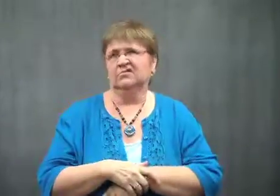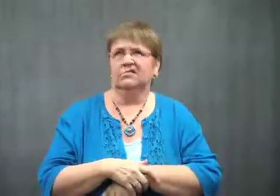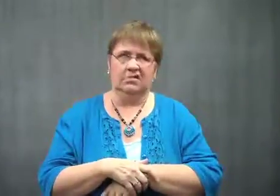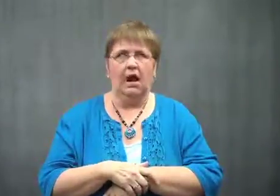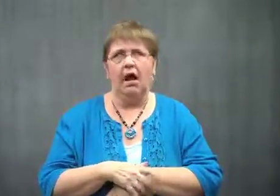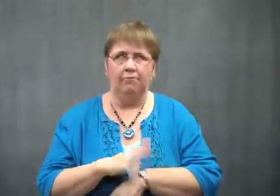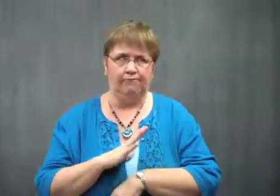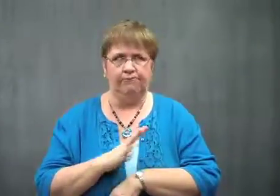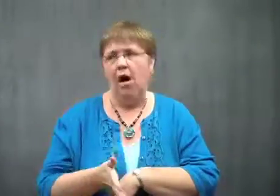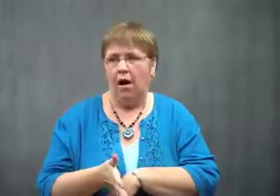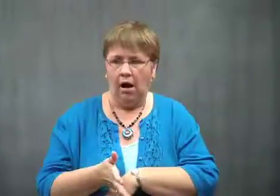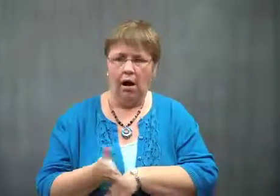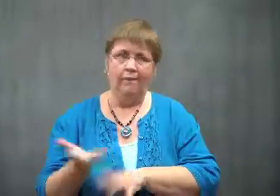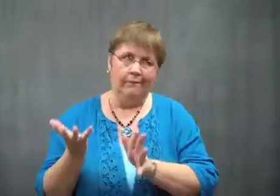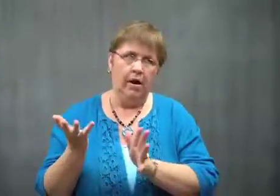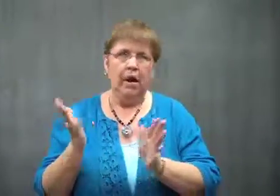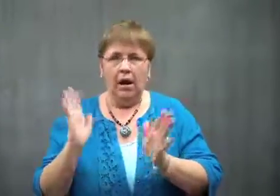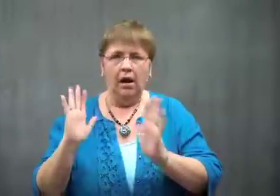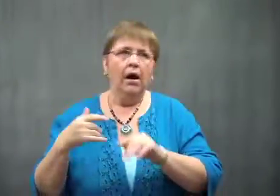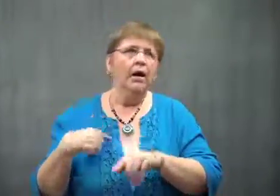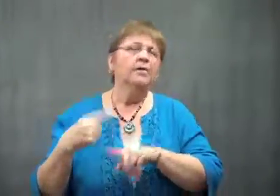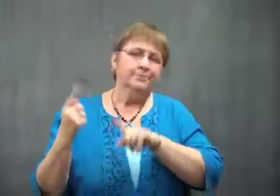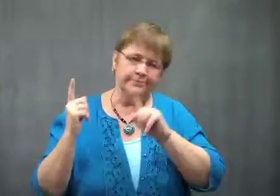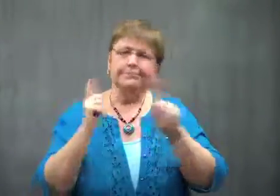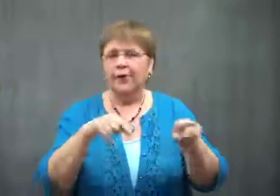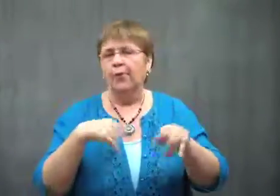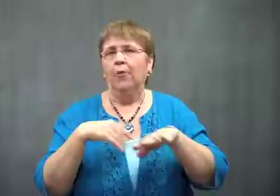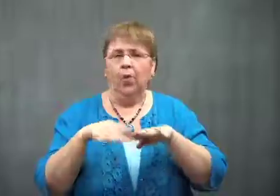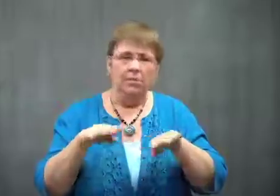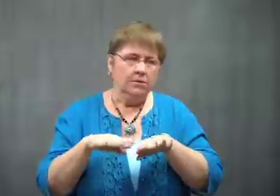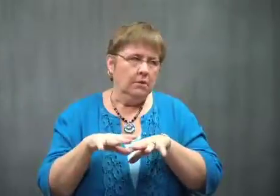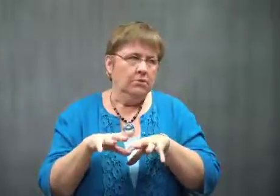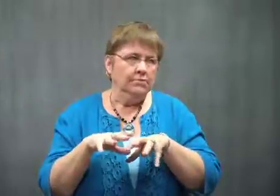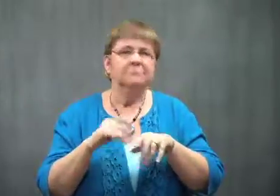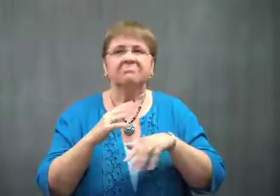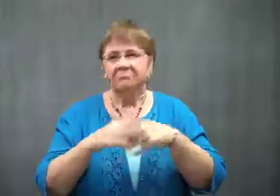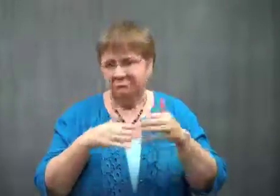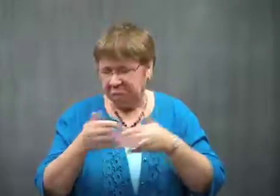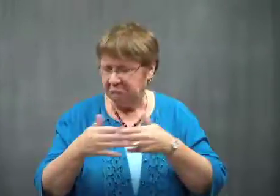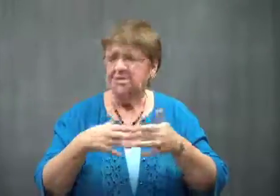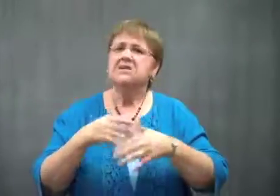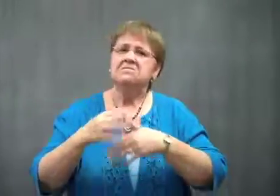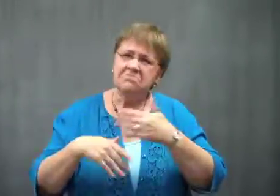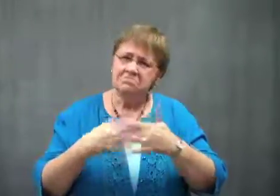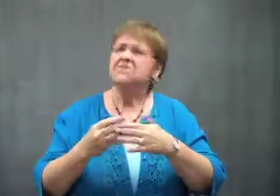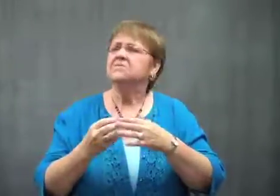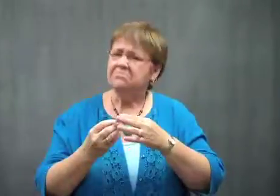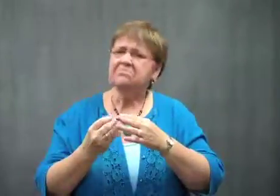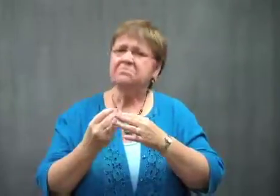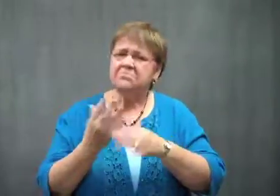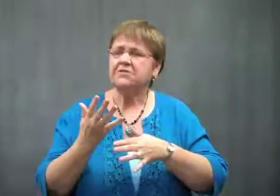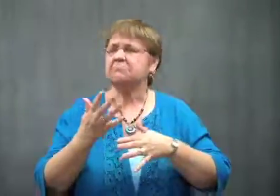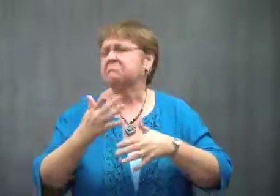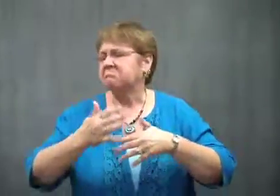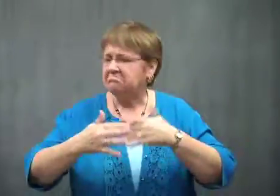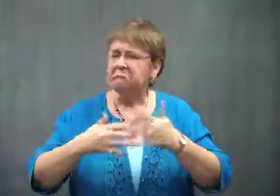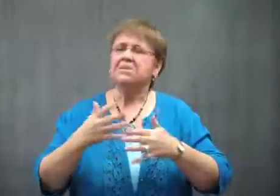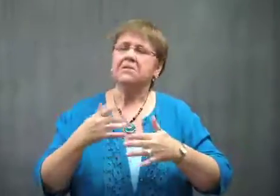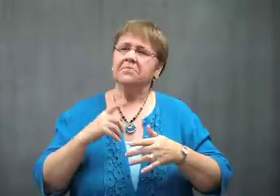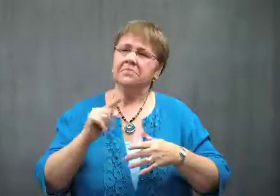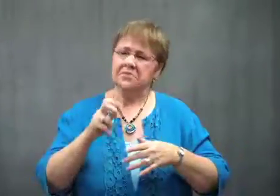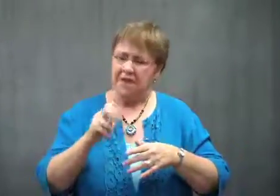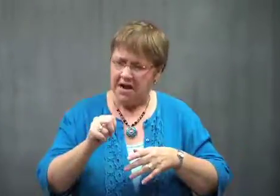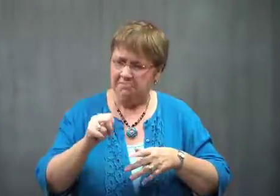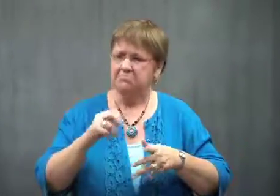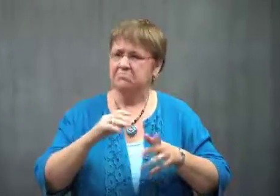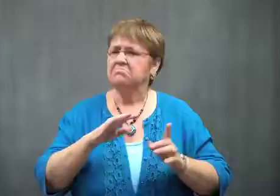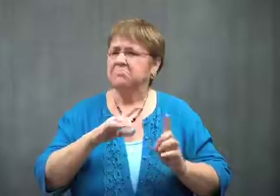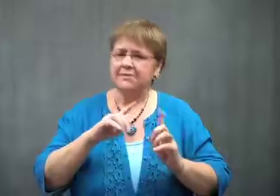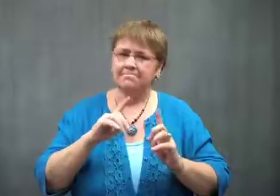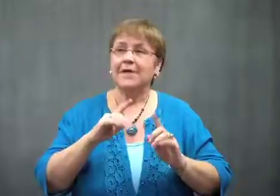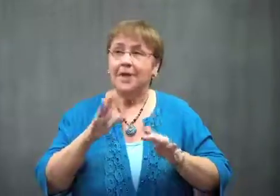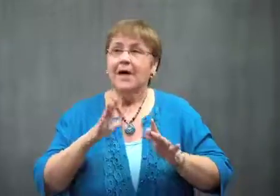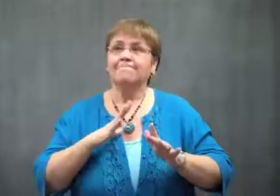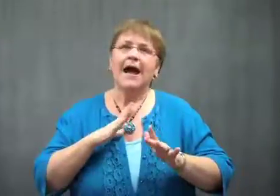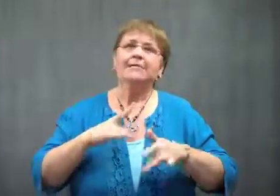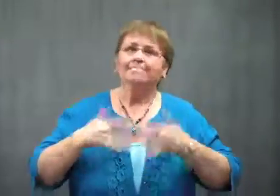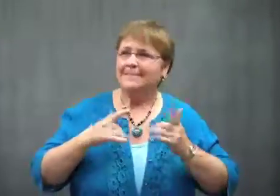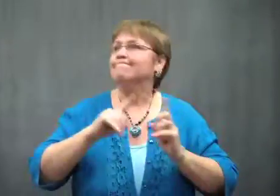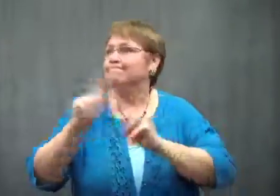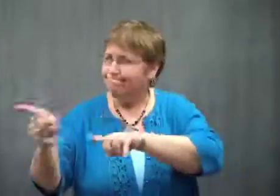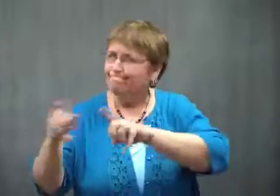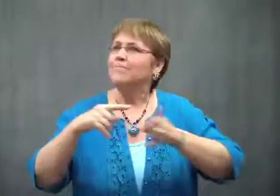So I'd say, "Oh, fine!" and go with them and swim in the cold water.